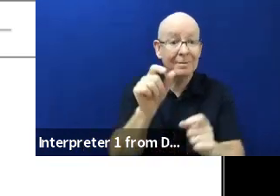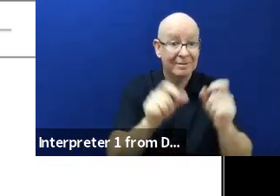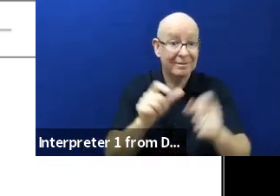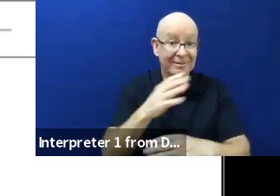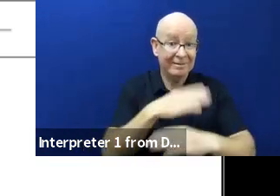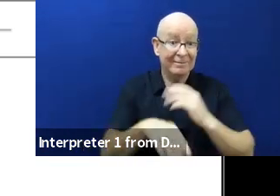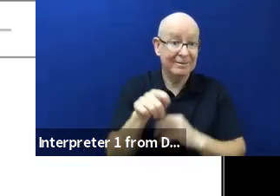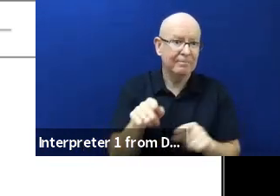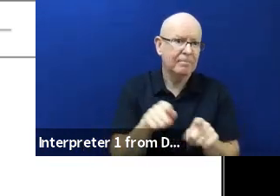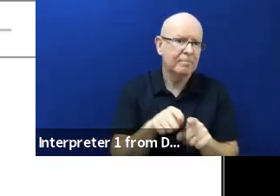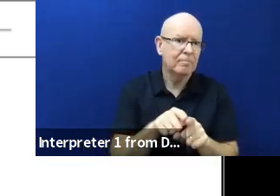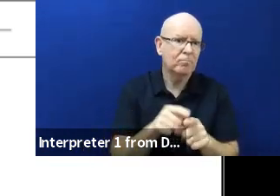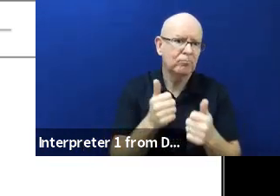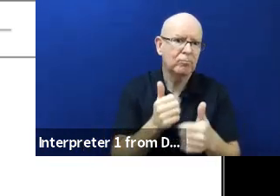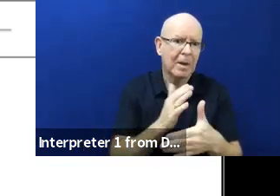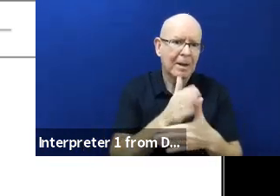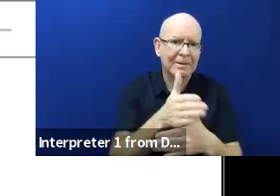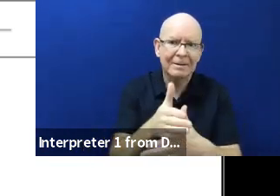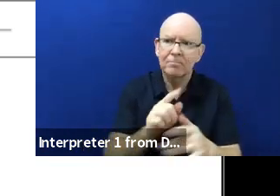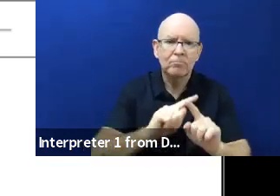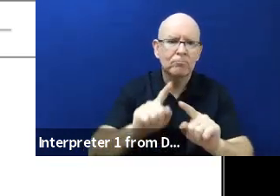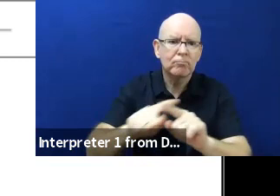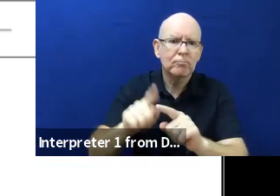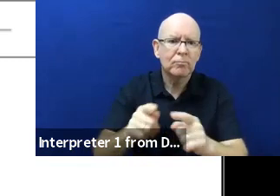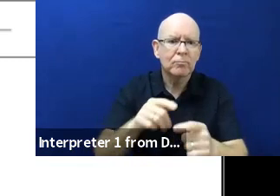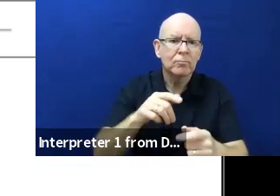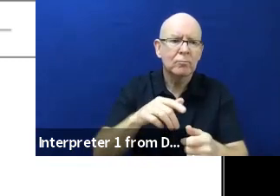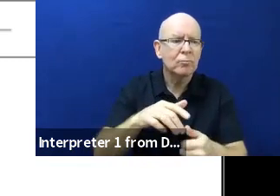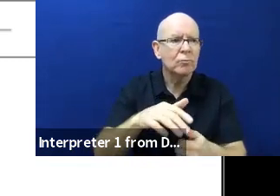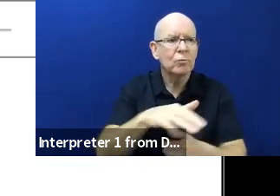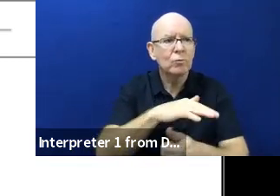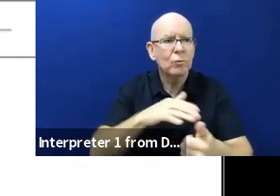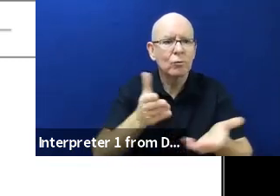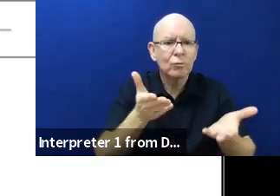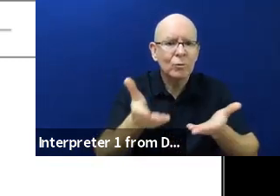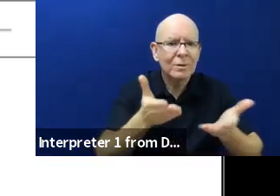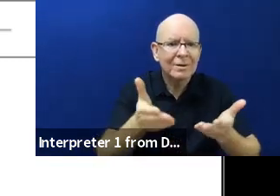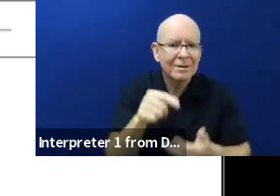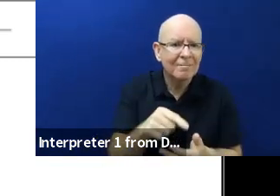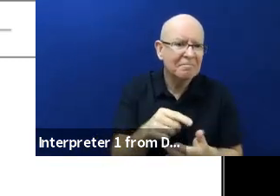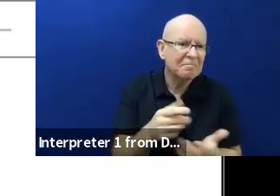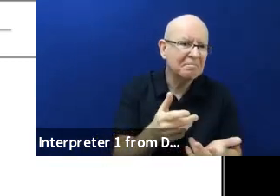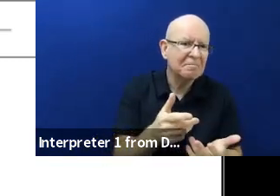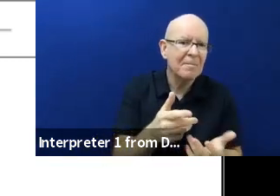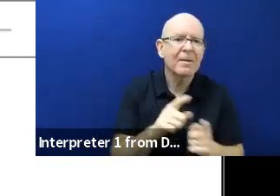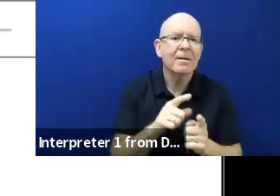although many social protection programmes are universal, a few of them still target poor people